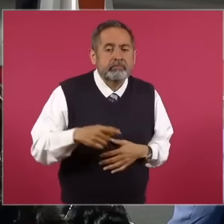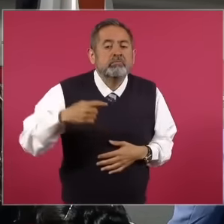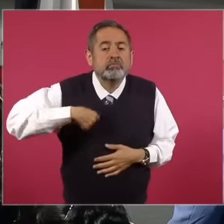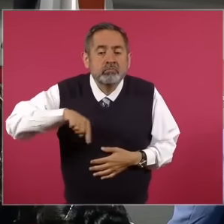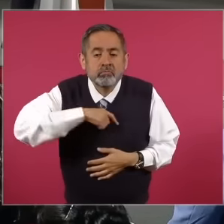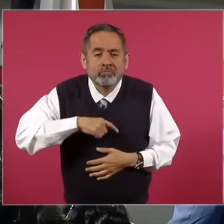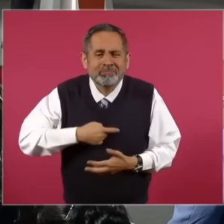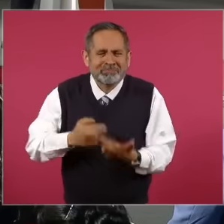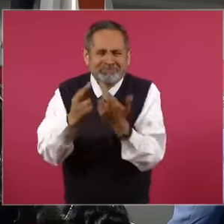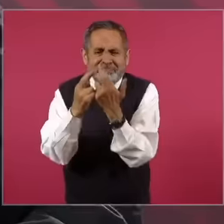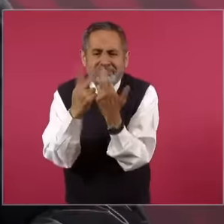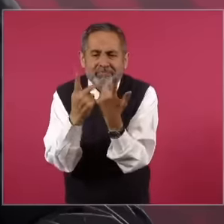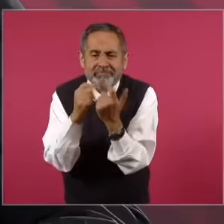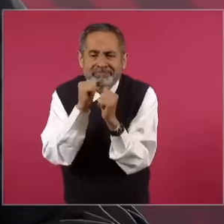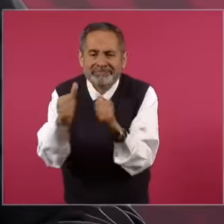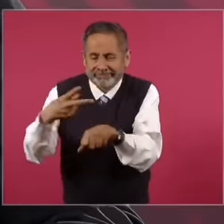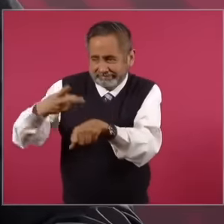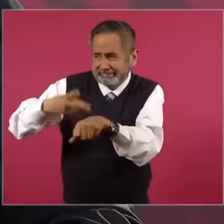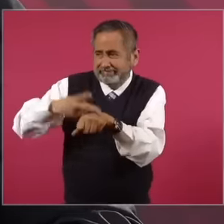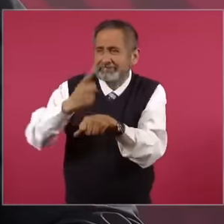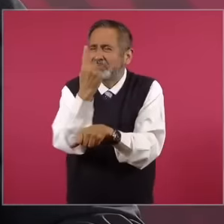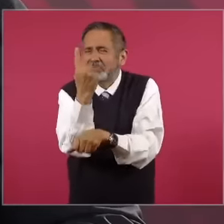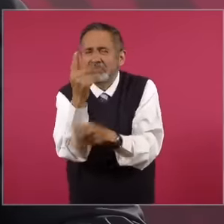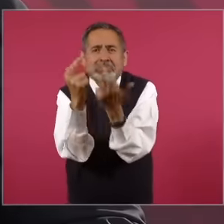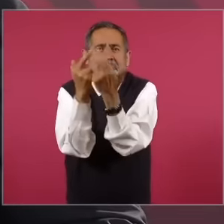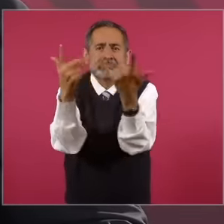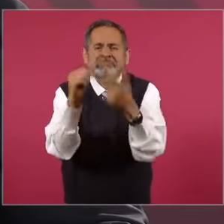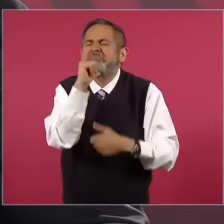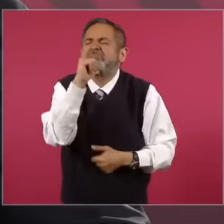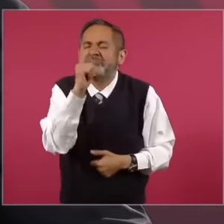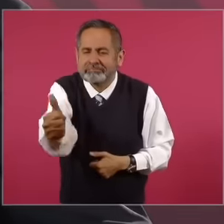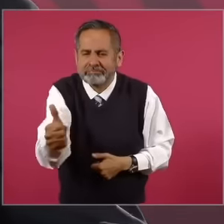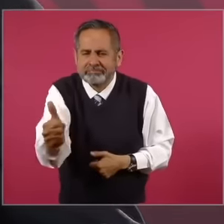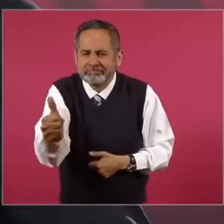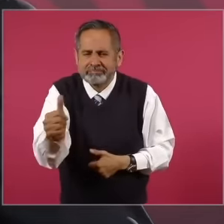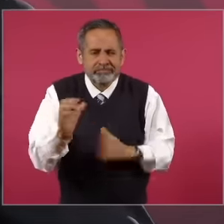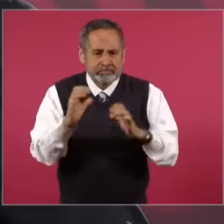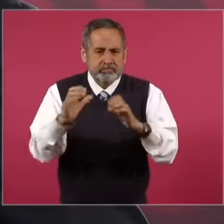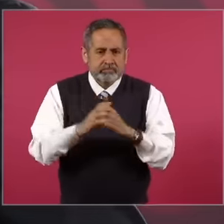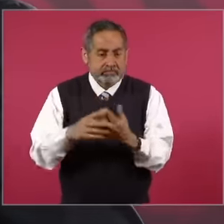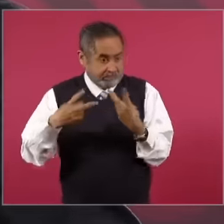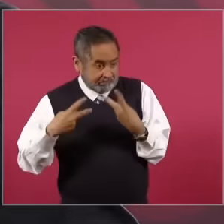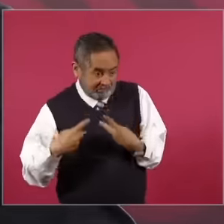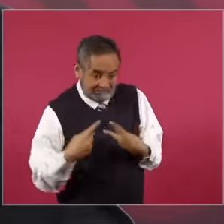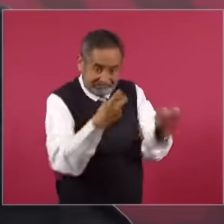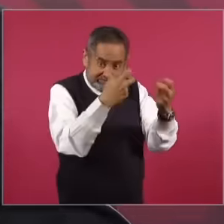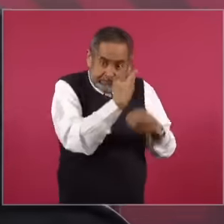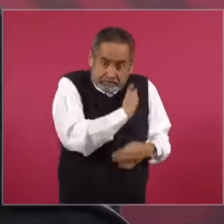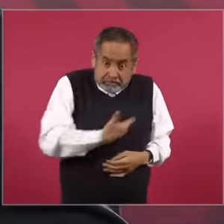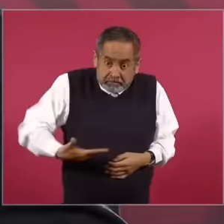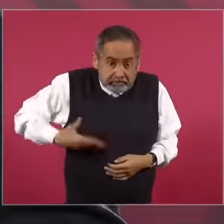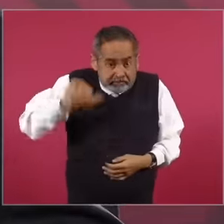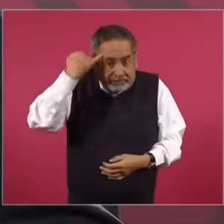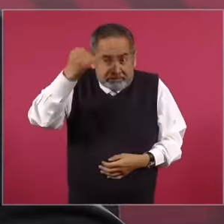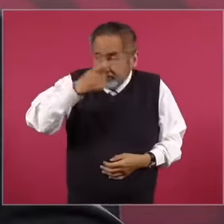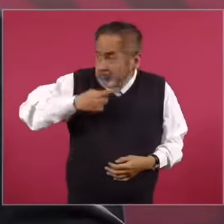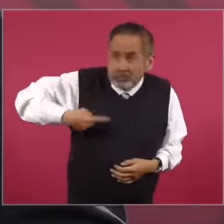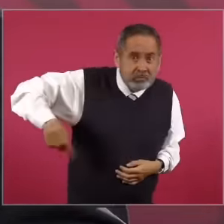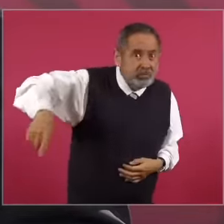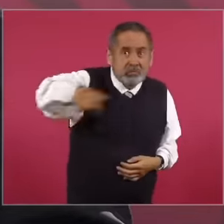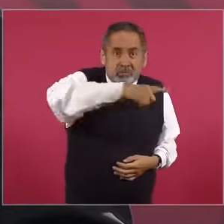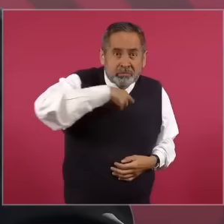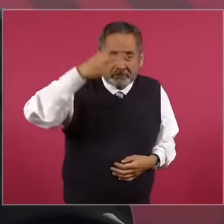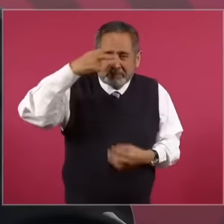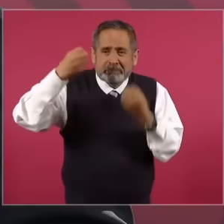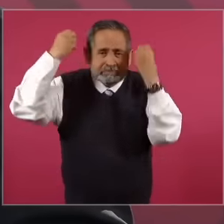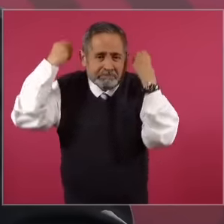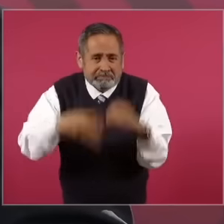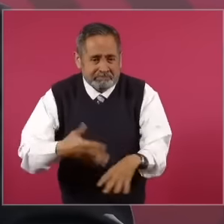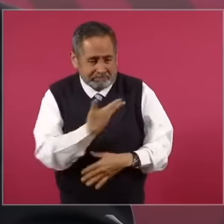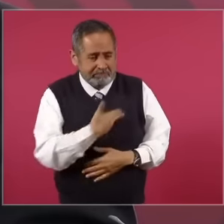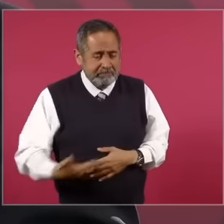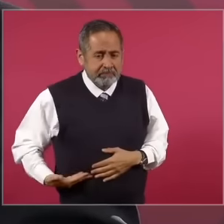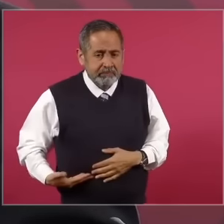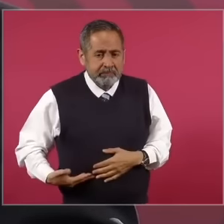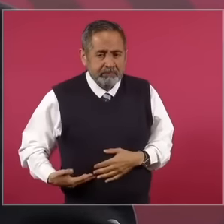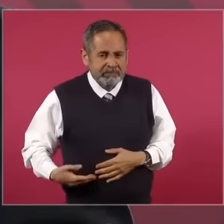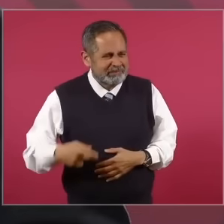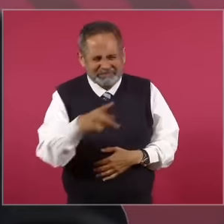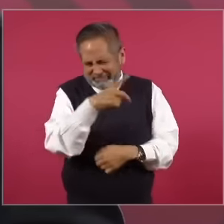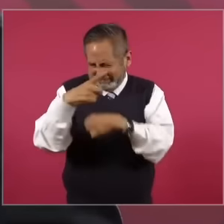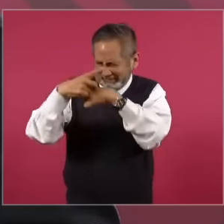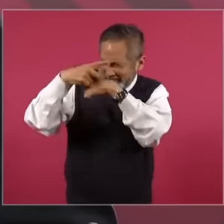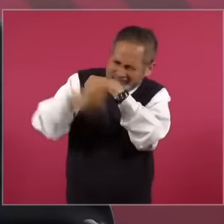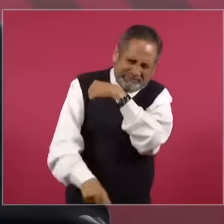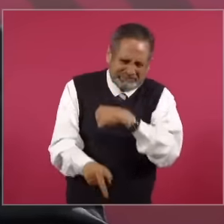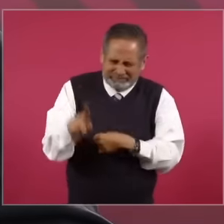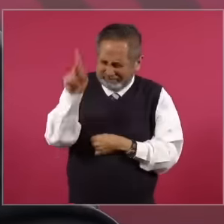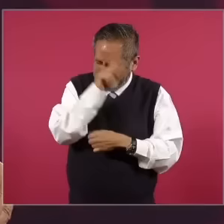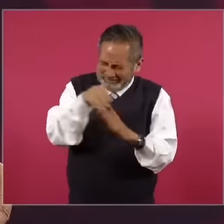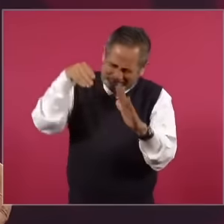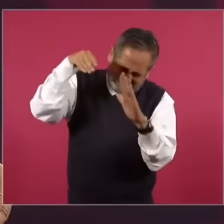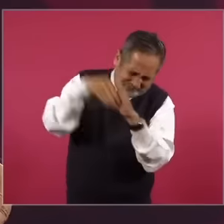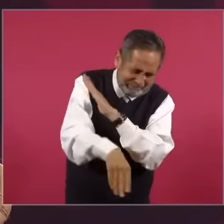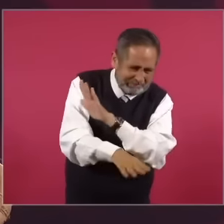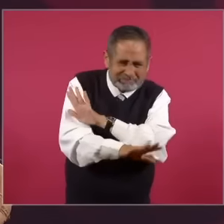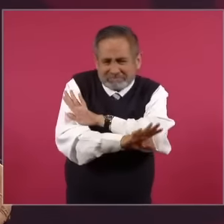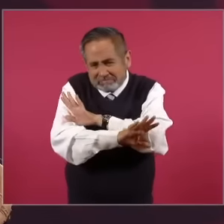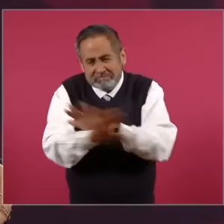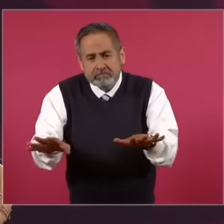glass and they stole the presidency from all of us. Mexicans and they caused tremendous damage because